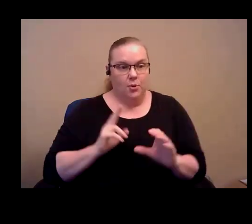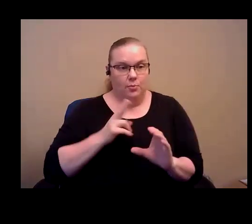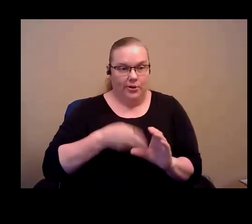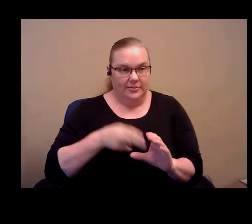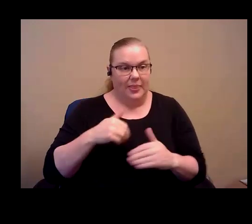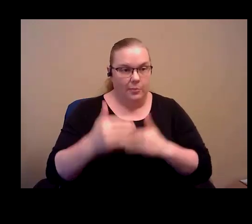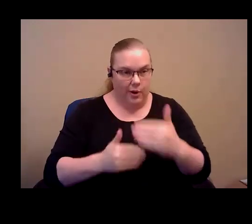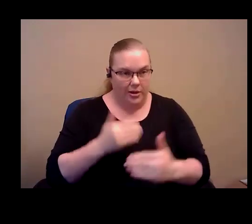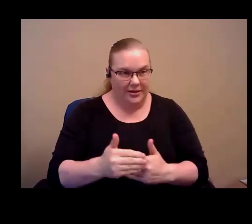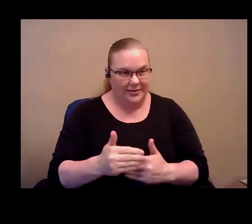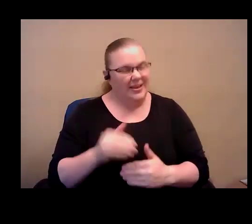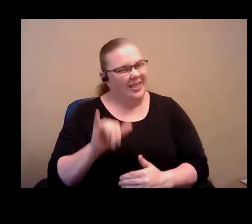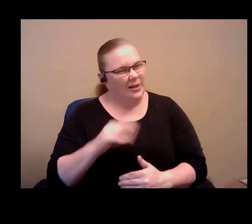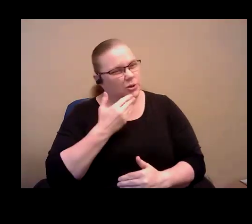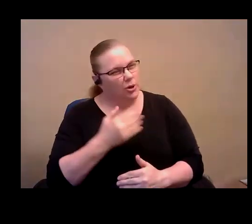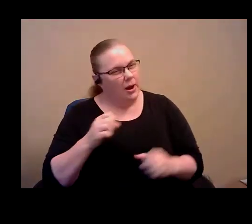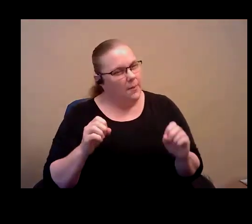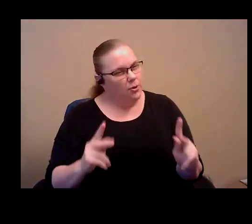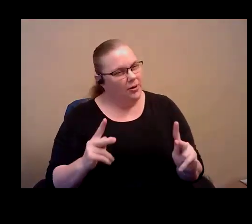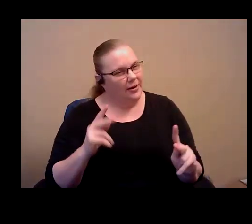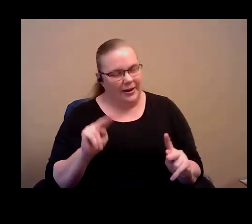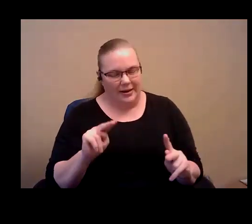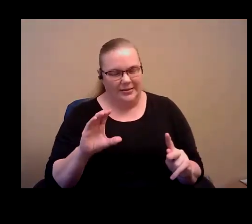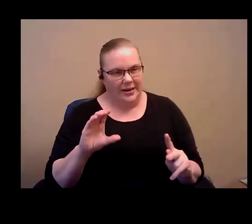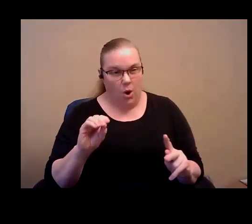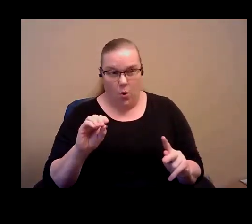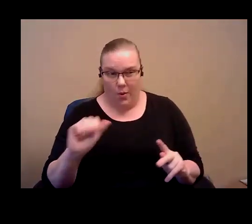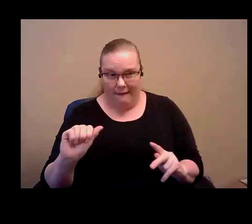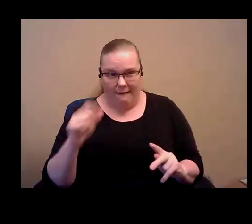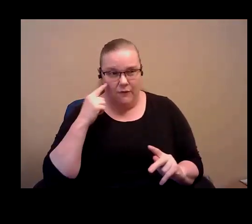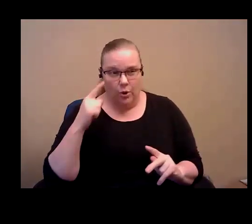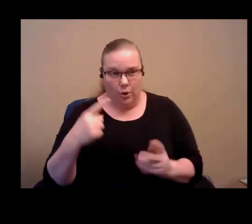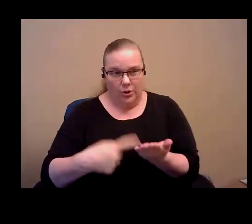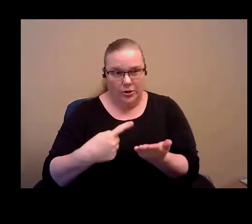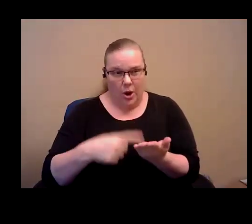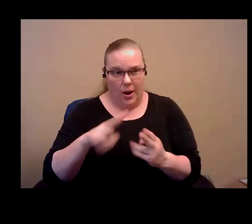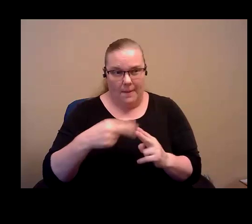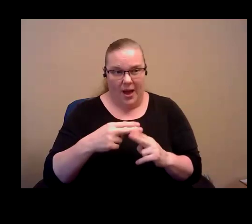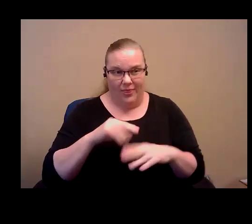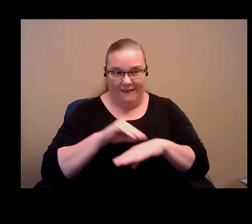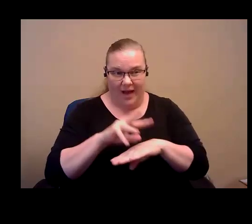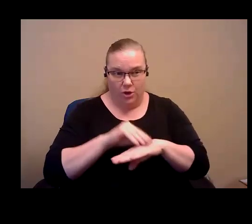I wonder if that's a good opportunity, NCOA, for you to talk about the advisory group, the advisory committee.